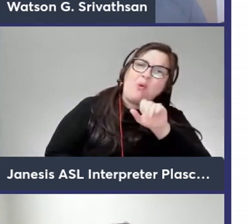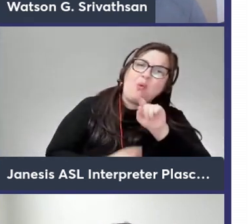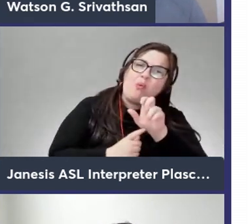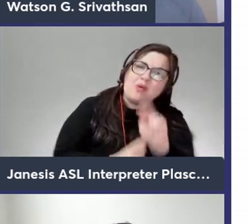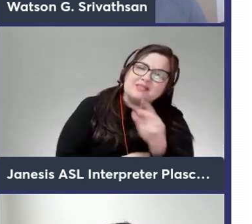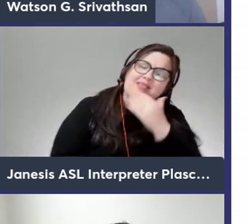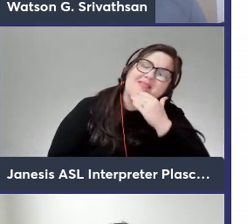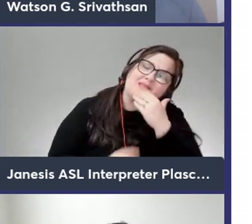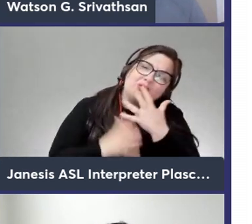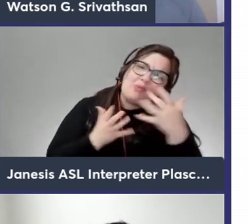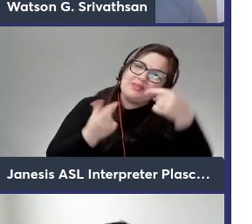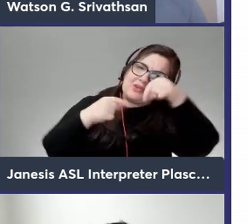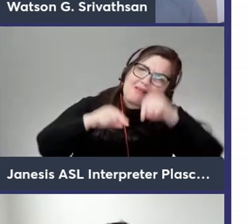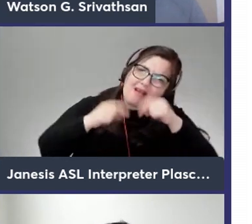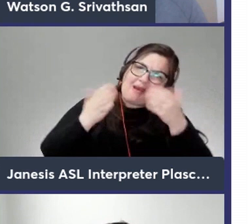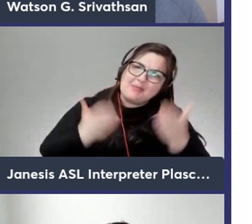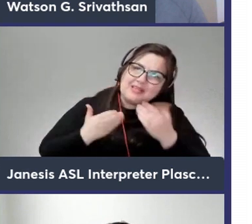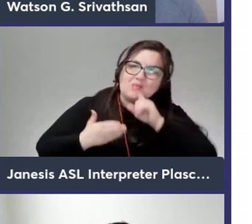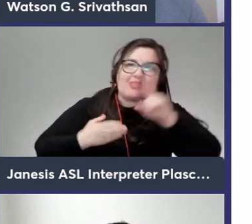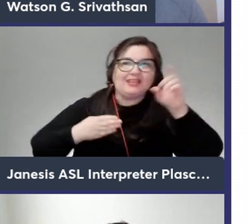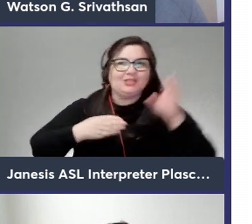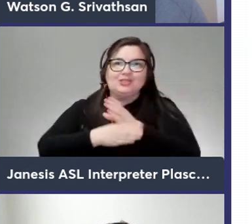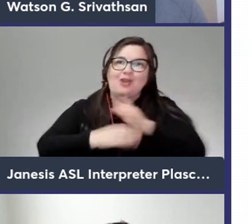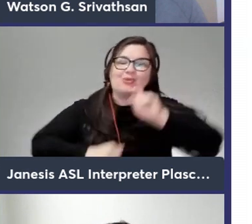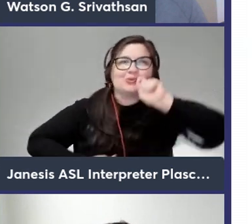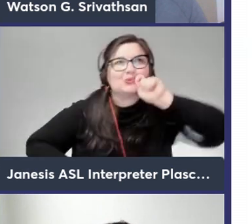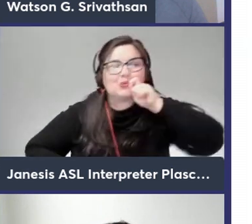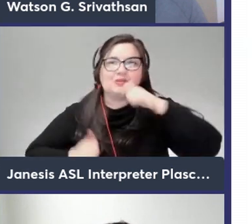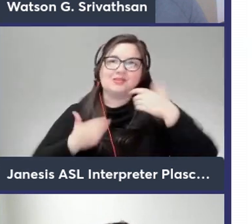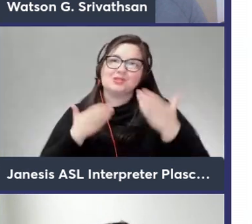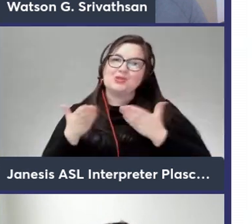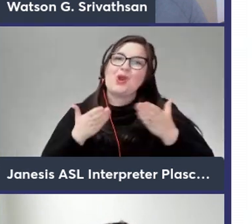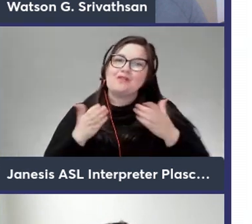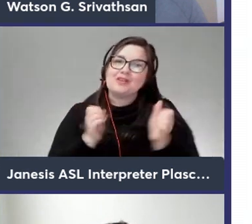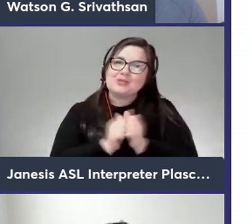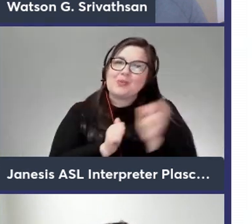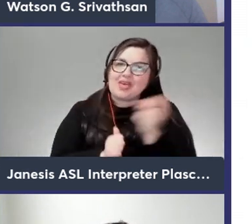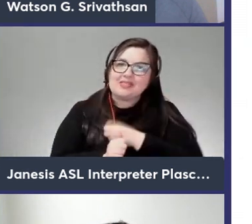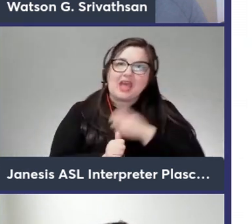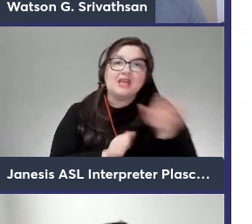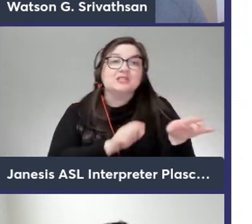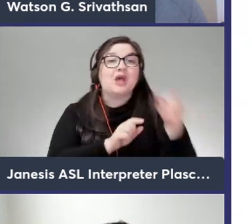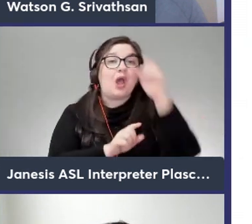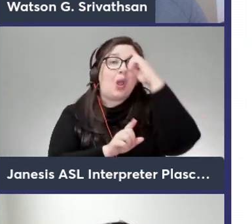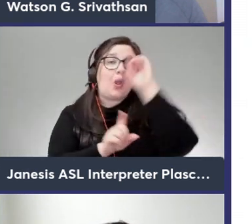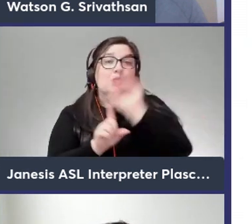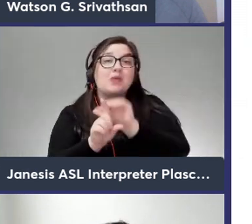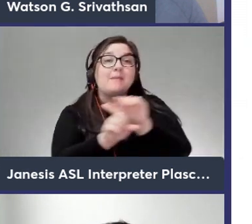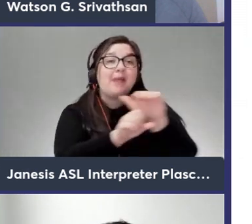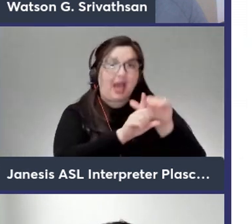and sharing this really cool service with us. As a reminder to our audience, we stream every Friday